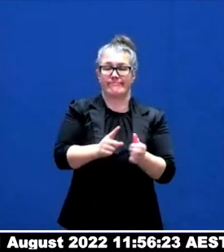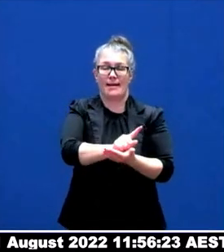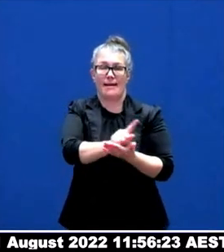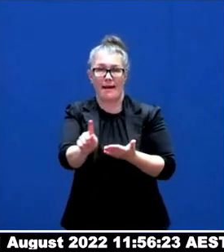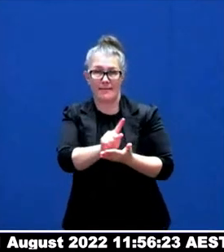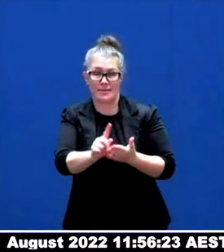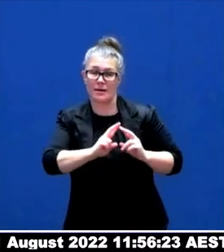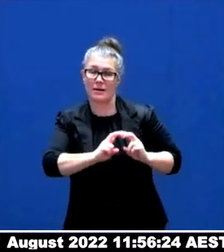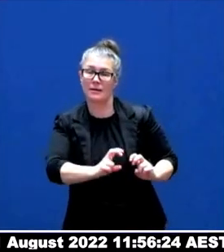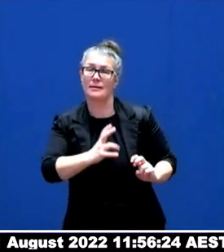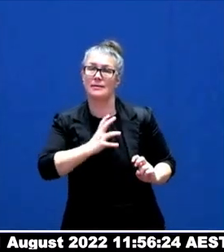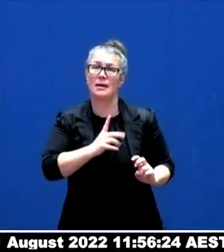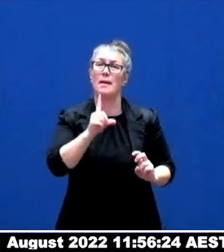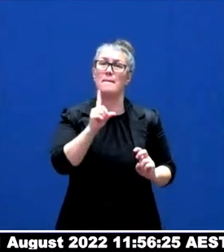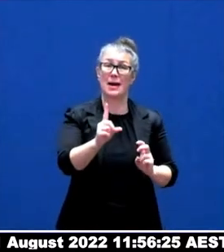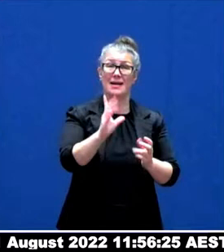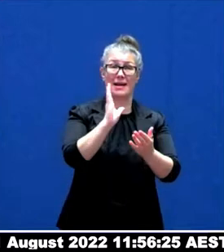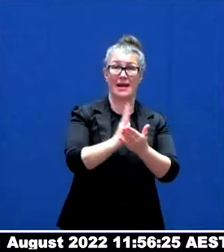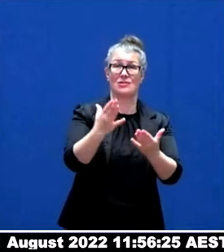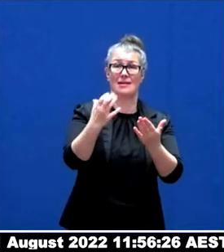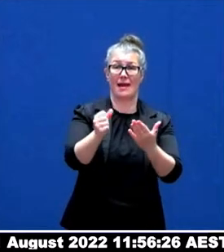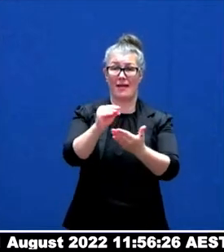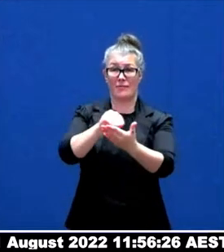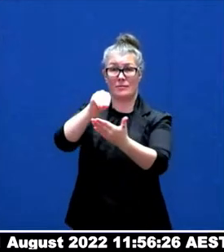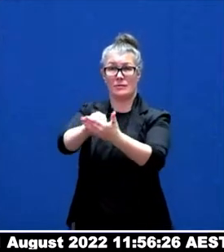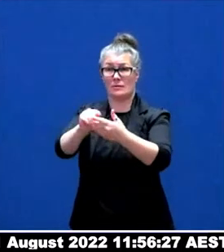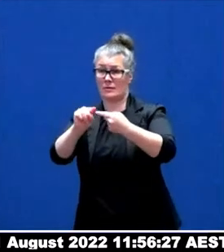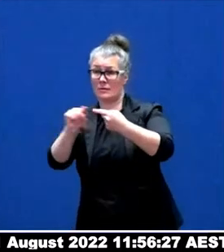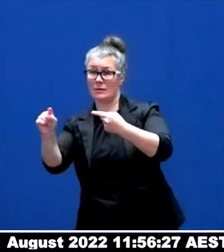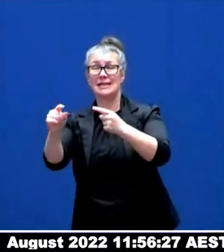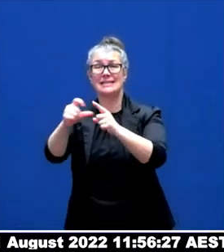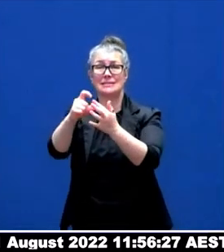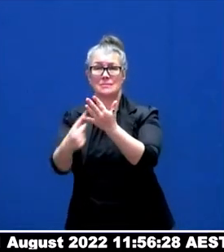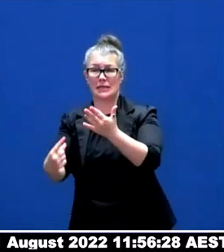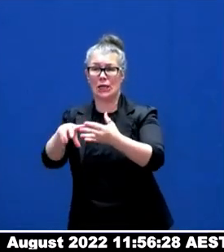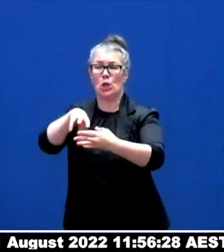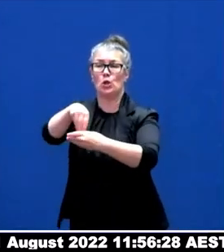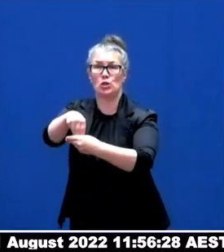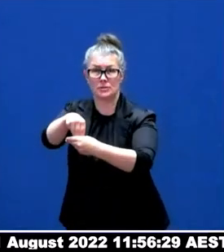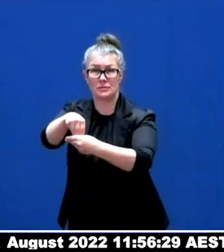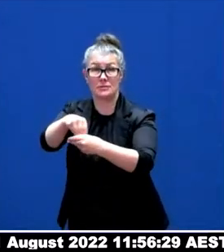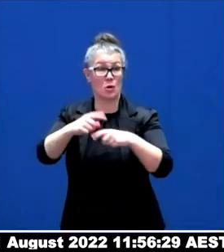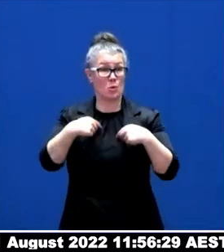is the principle of disability inclusion. So, as a government department, we are required to have a Disability Inclusion